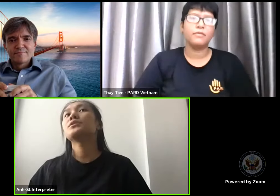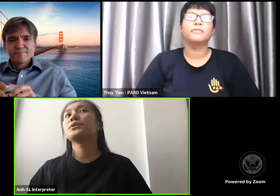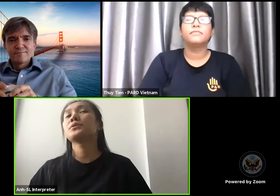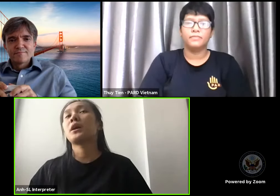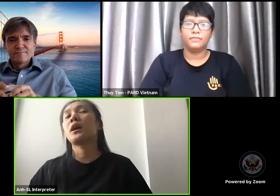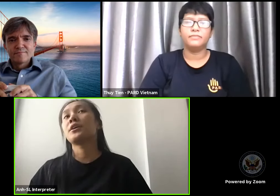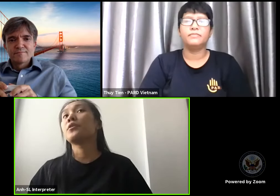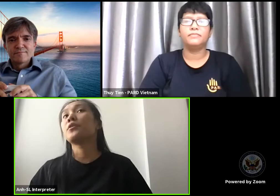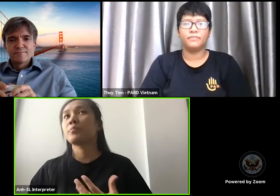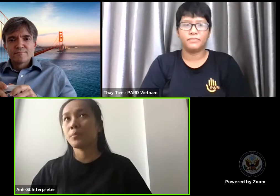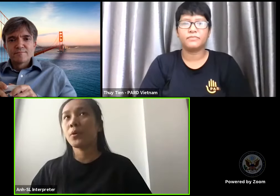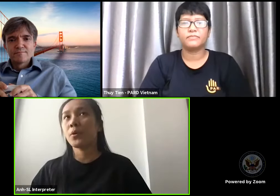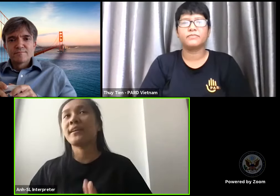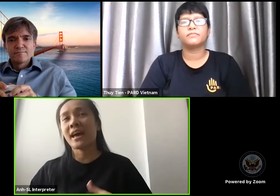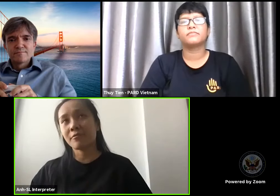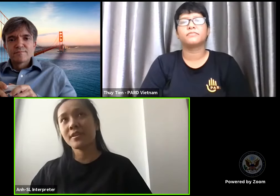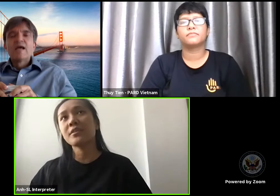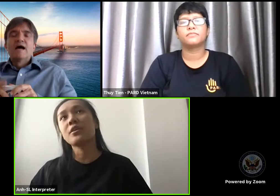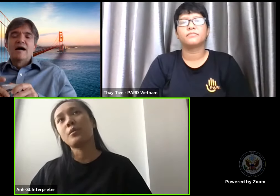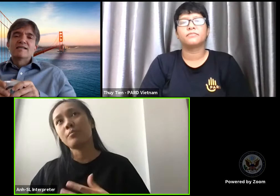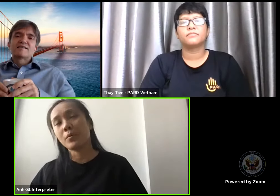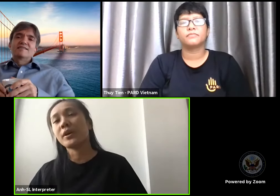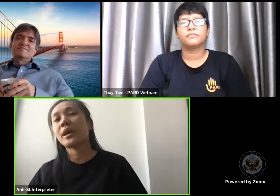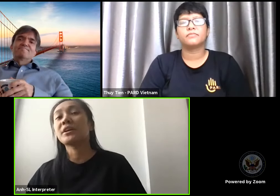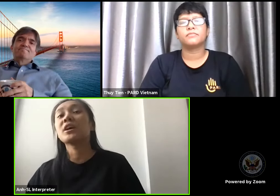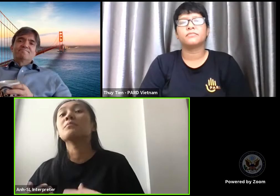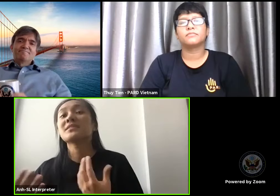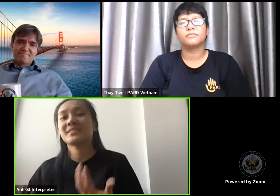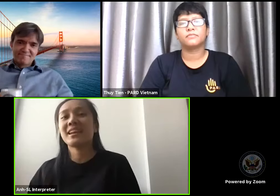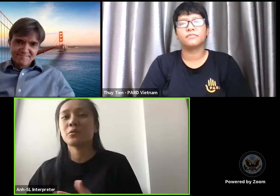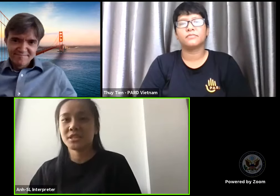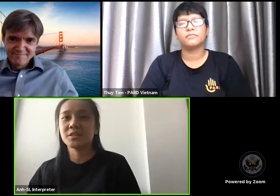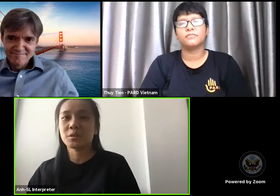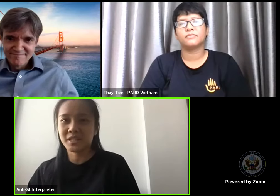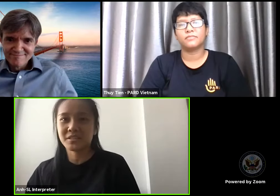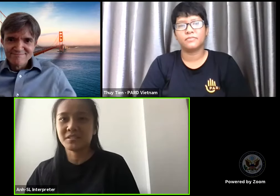to hearing people, and after that hearing people can become sign language interpreters.